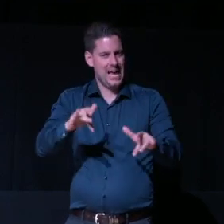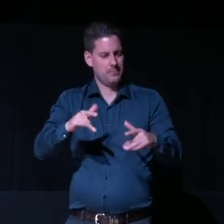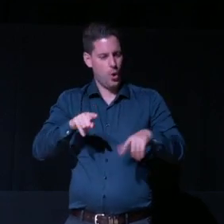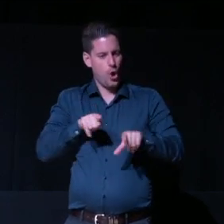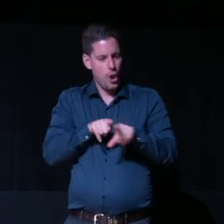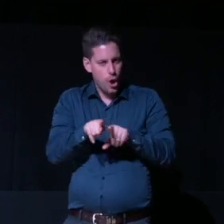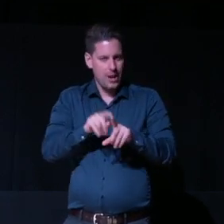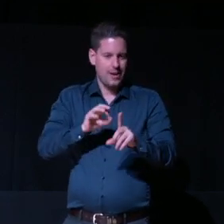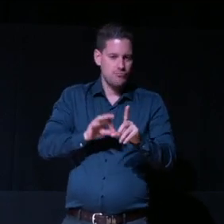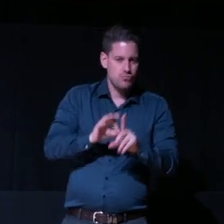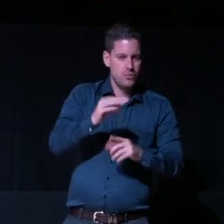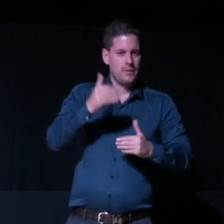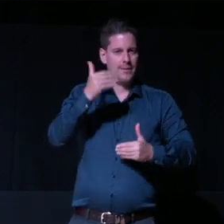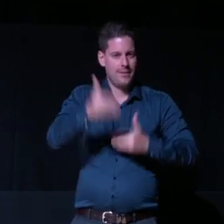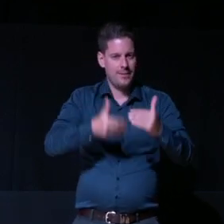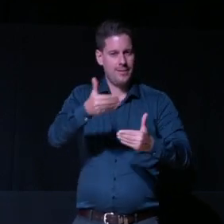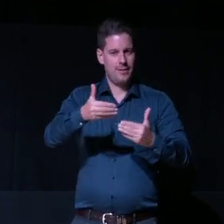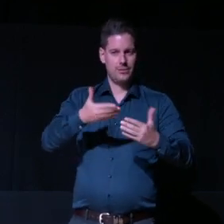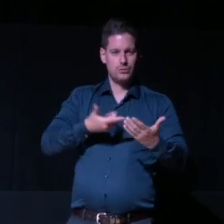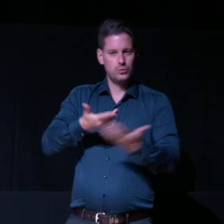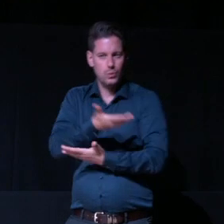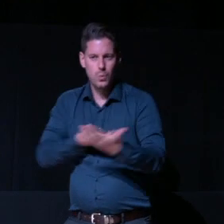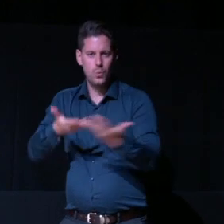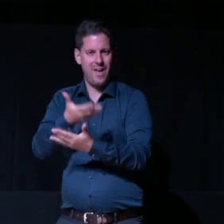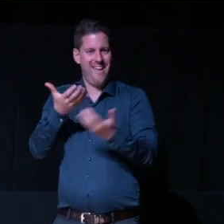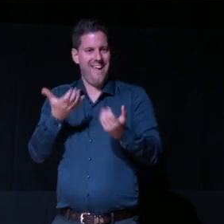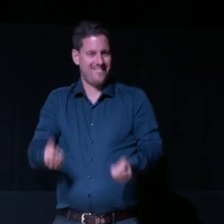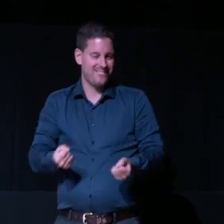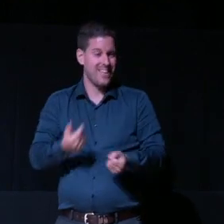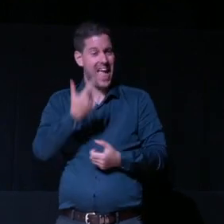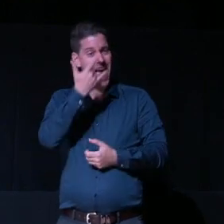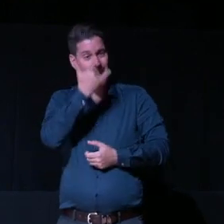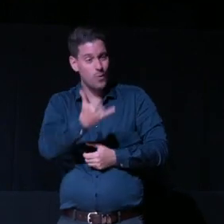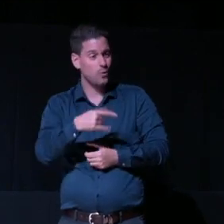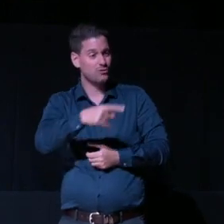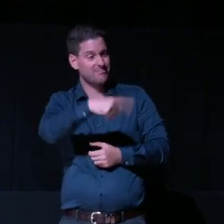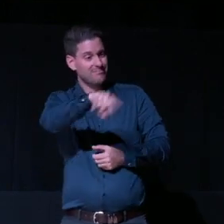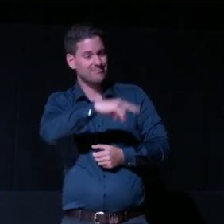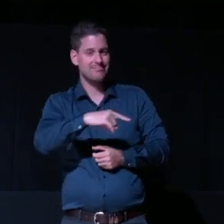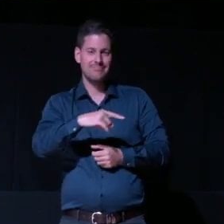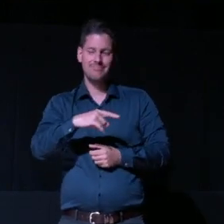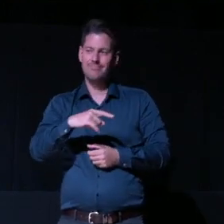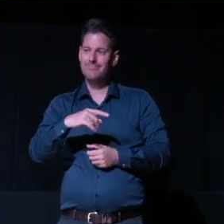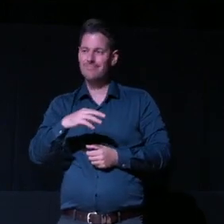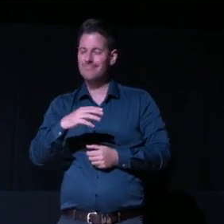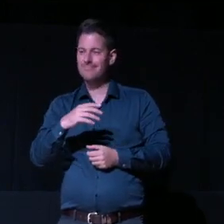having these conversations and I think it's unfortunate that there are innocent. You know people along the